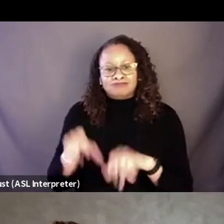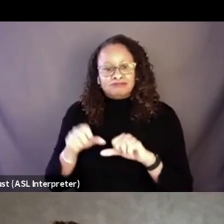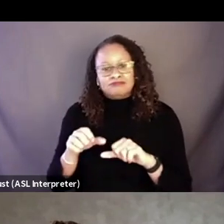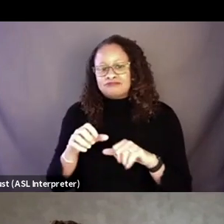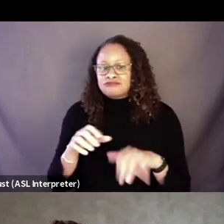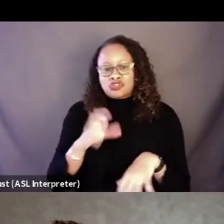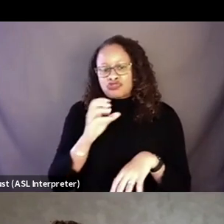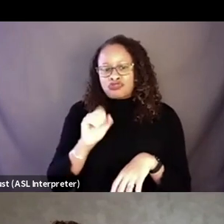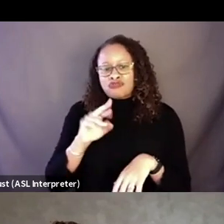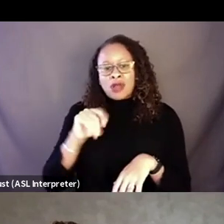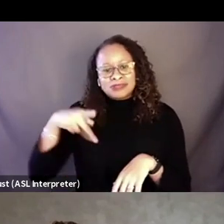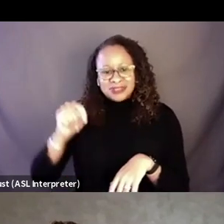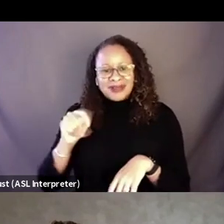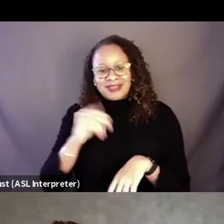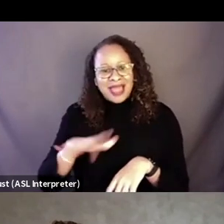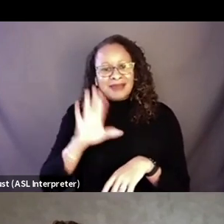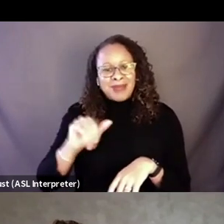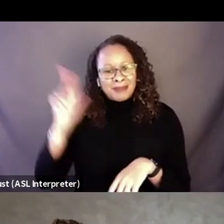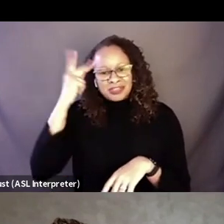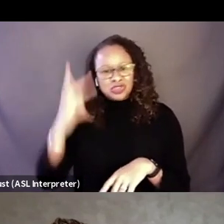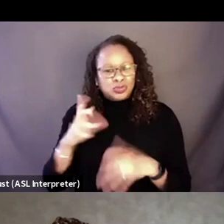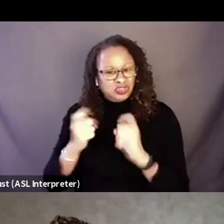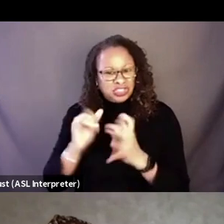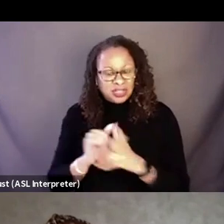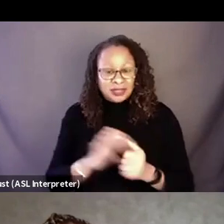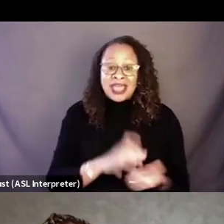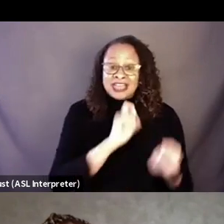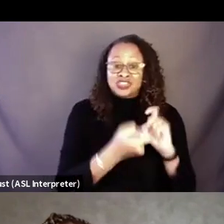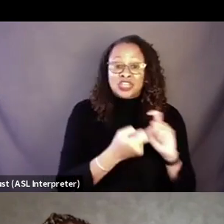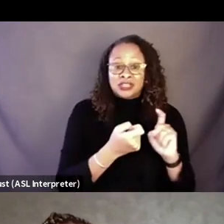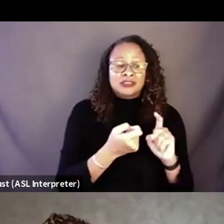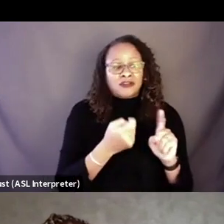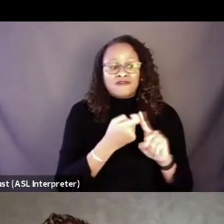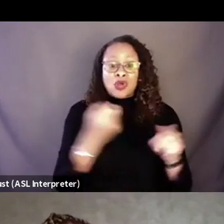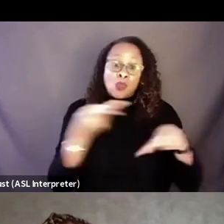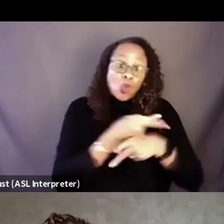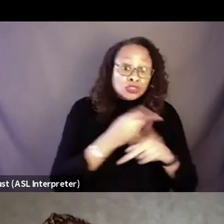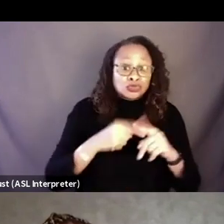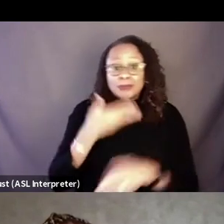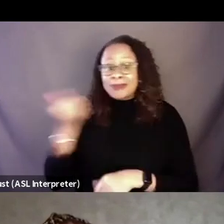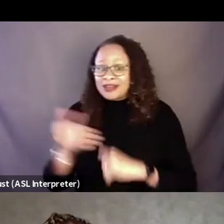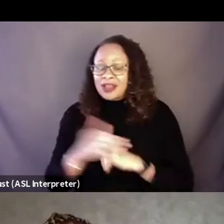we've be able to change things from worse to better. The whole idea is to just highlight